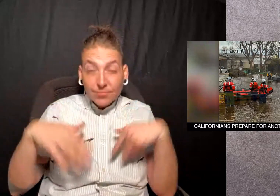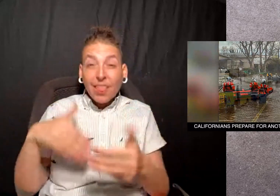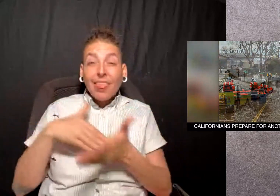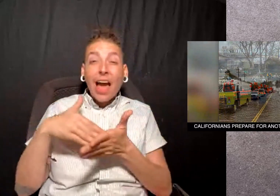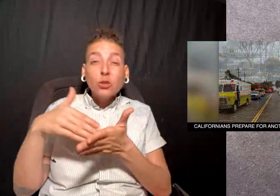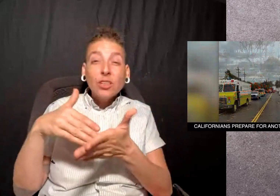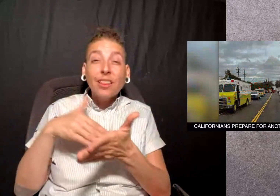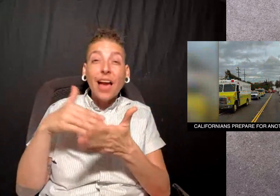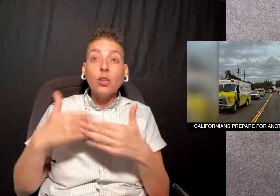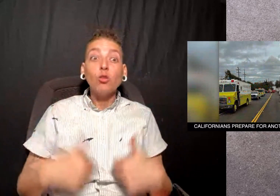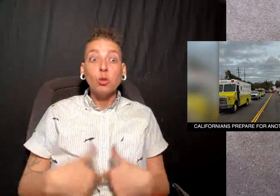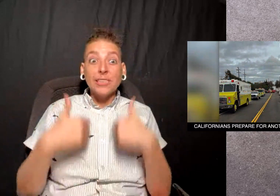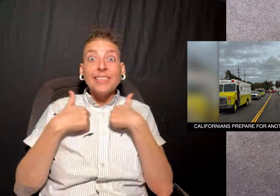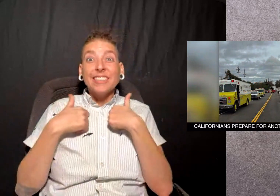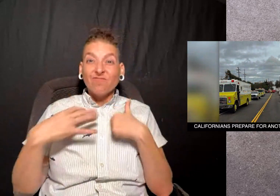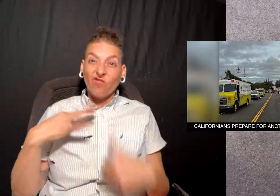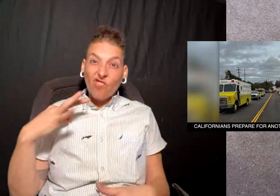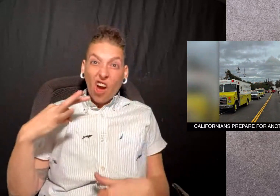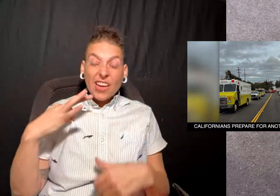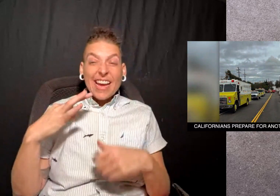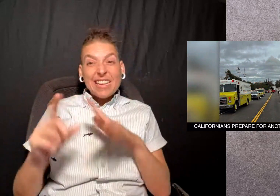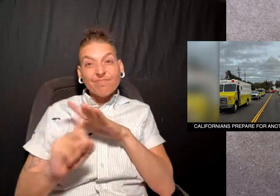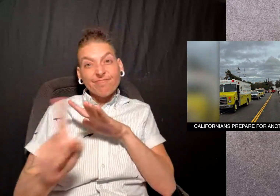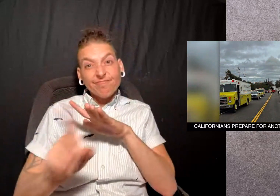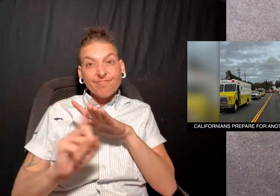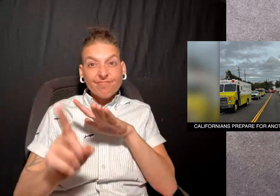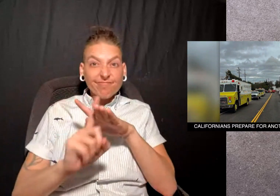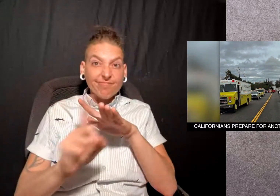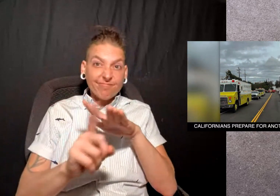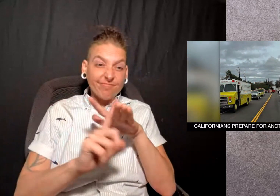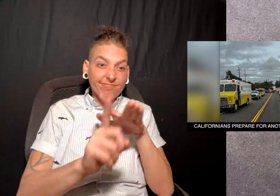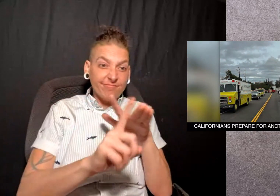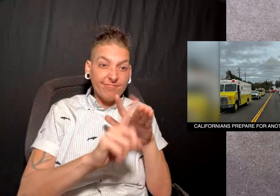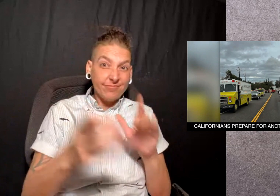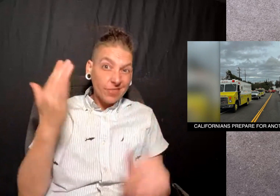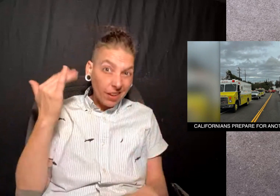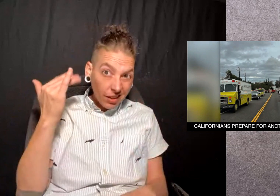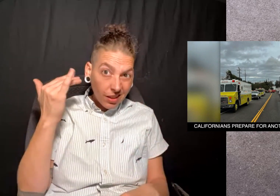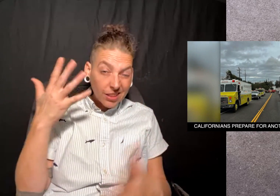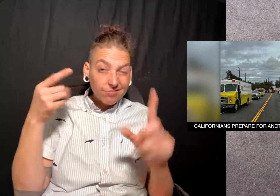thousands of residents are voluntarily evacuating because of the rising flood water